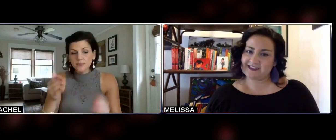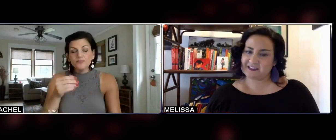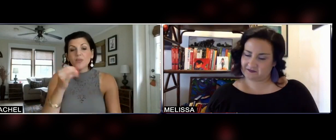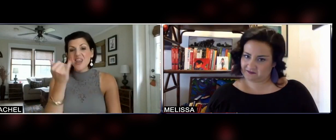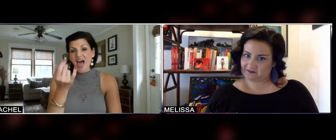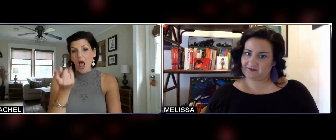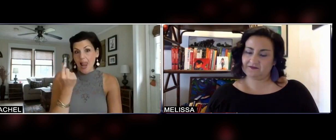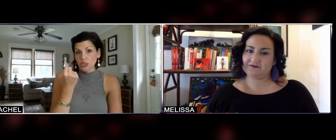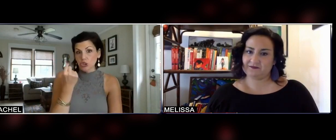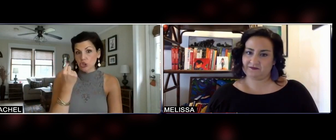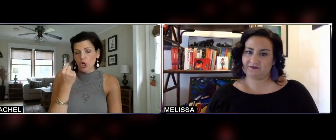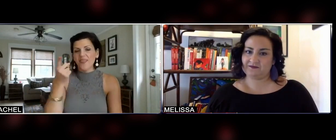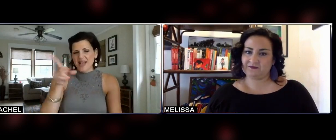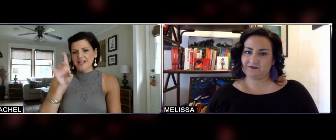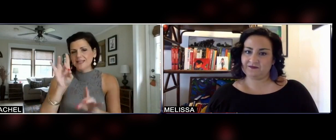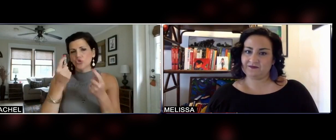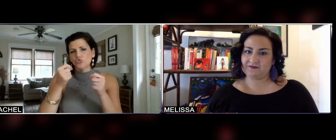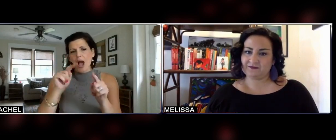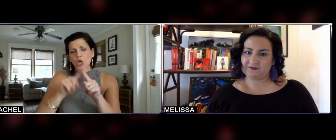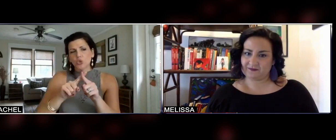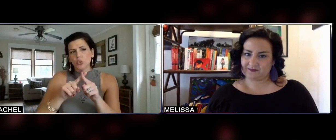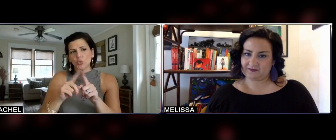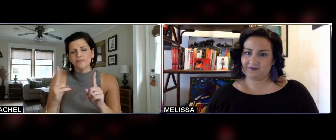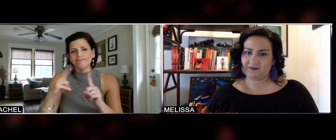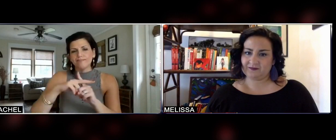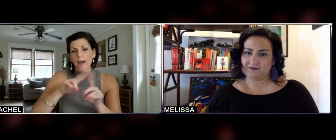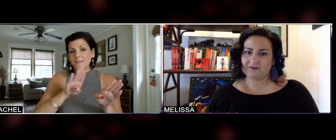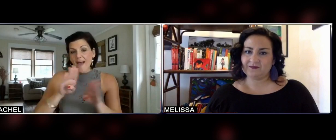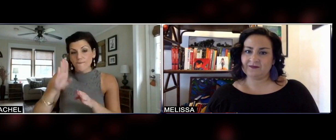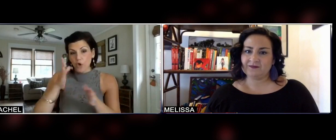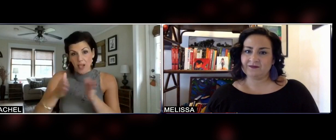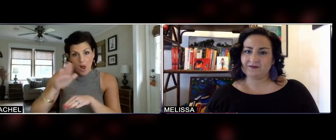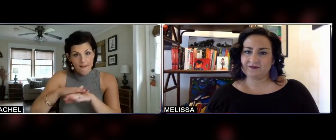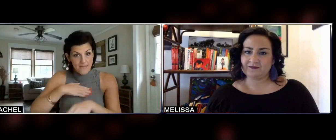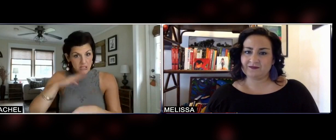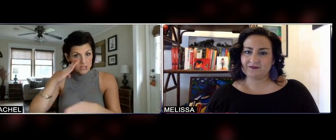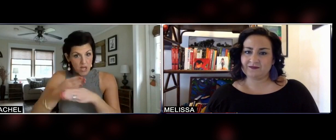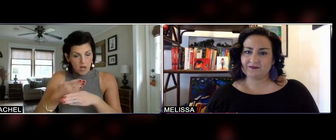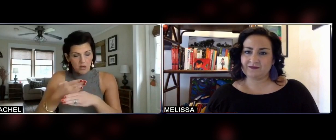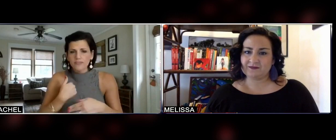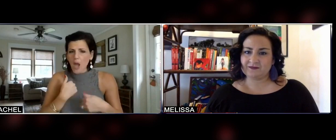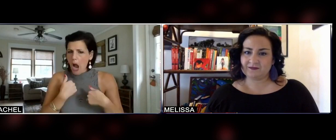Now, last year, they did try to implement a behavior plan for my son.